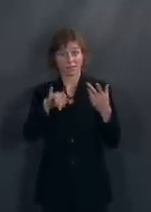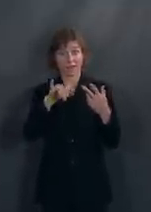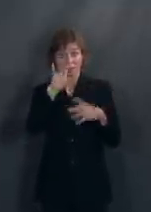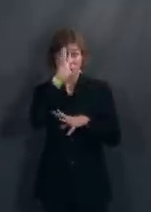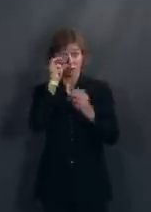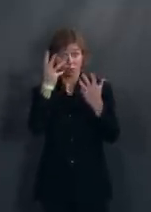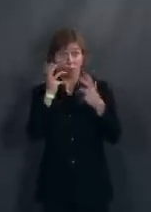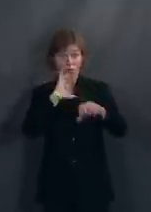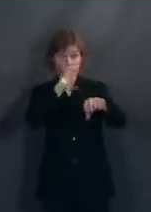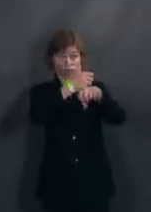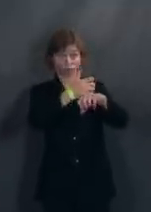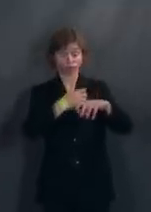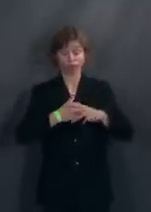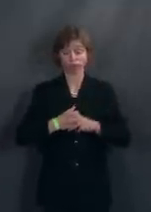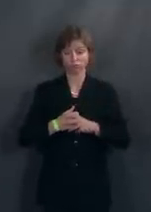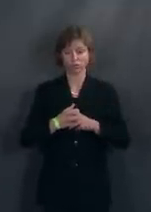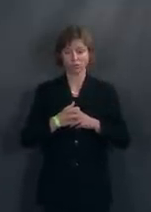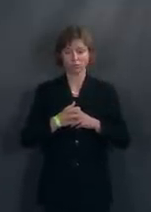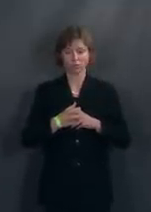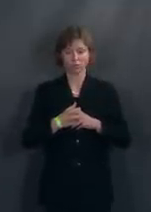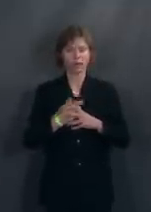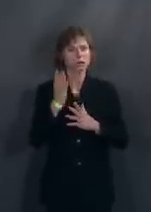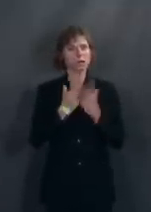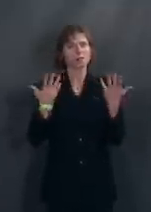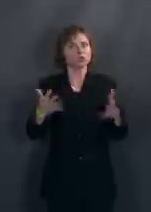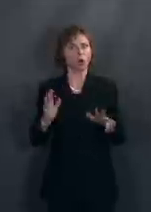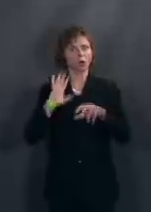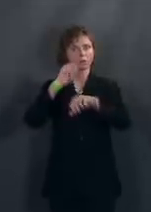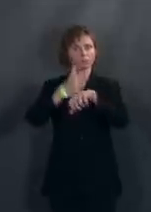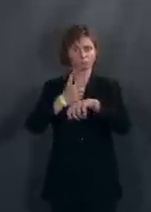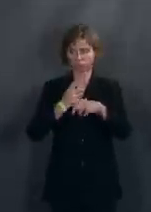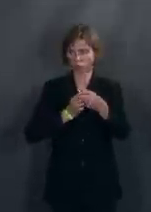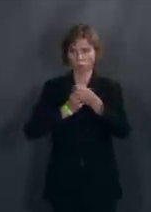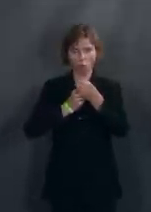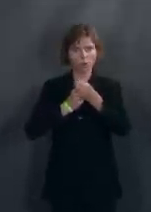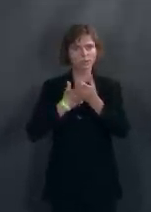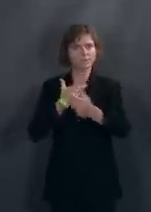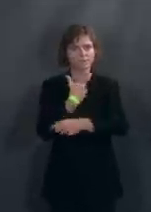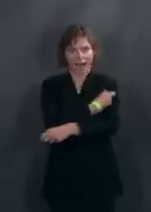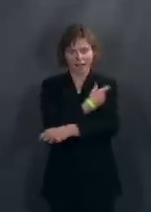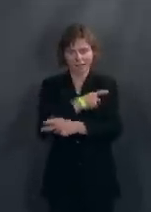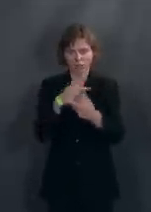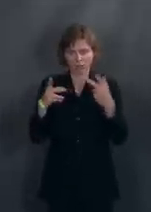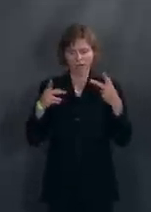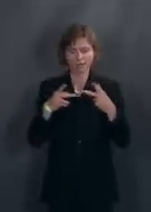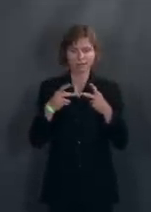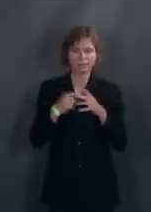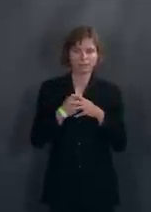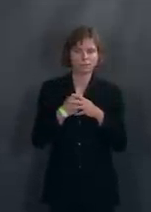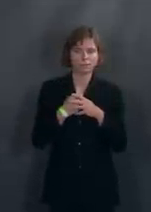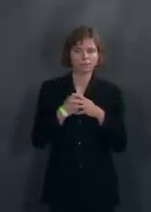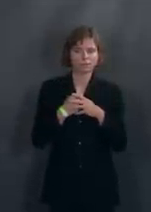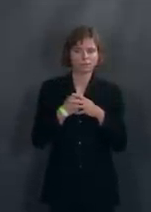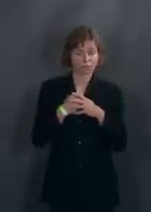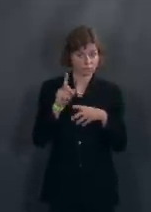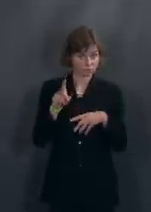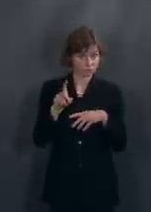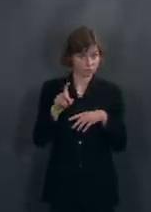there are some that are already in place and supporting vaccination sites. Are we going to expect to see more along